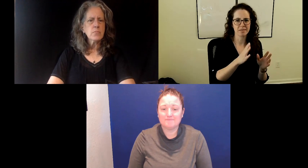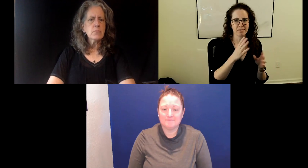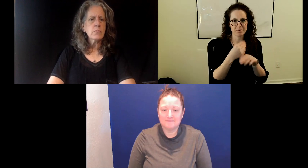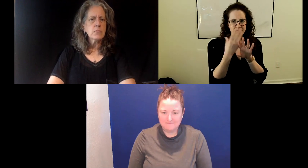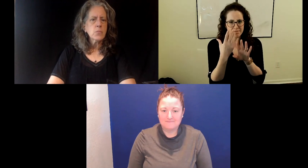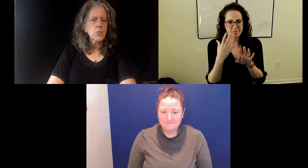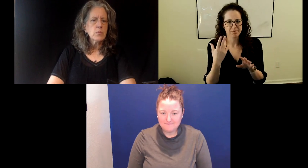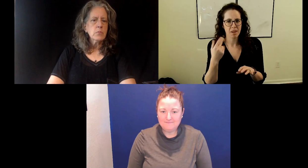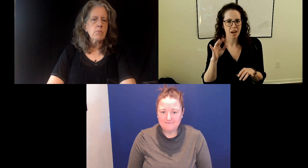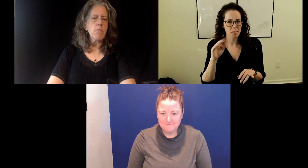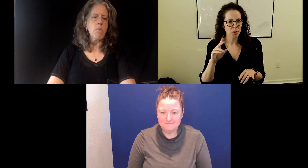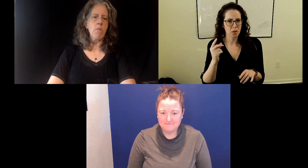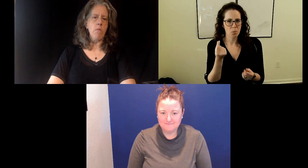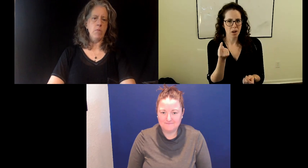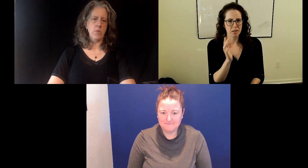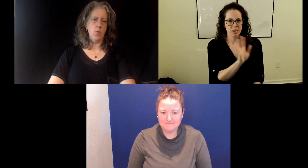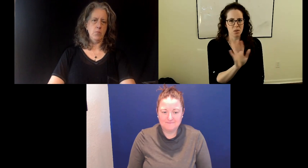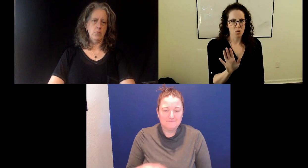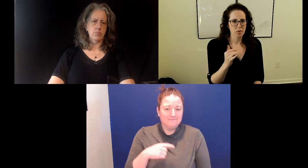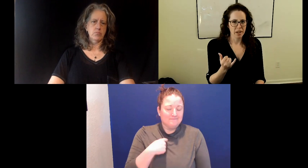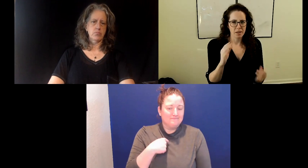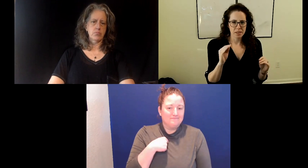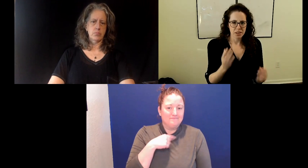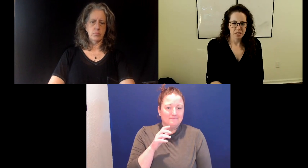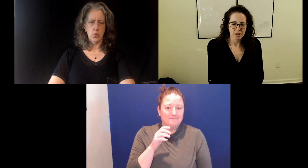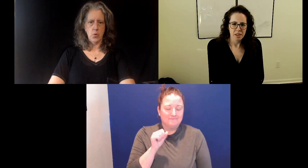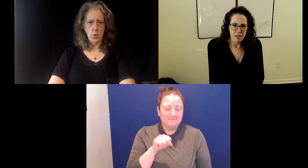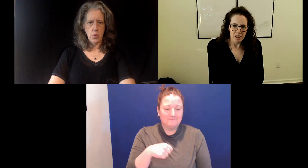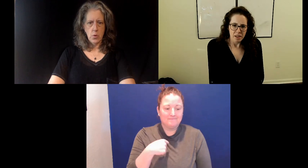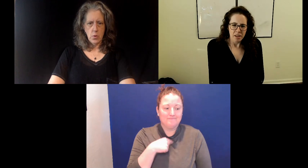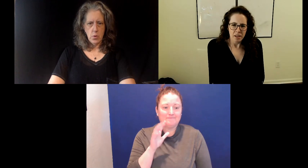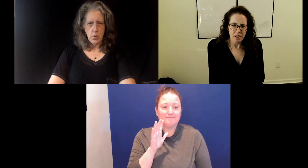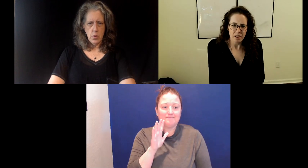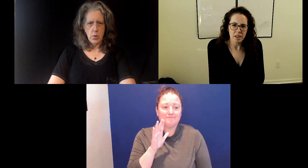um with your in person or remote with the hybrid what are your what are you two doing at this point